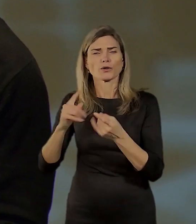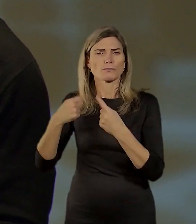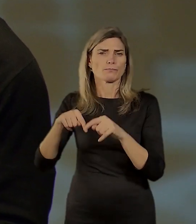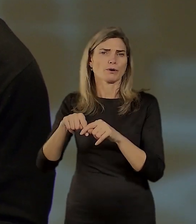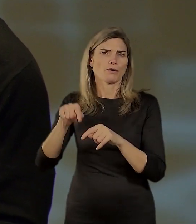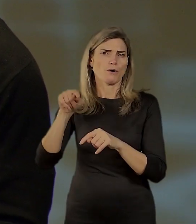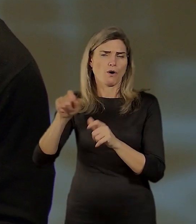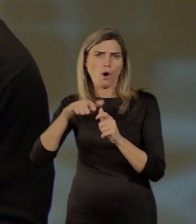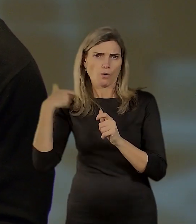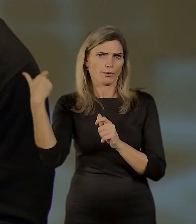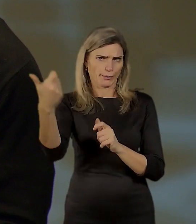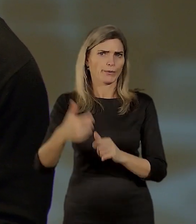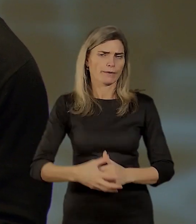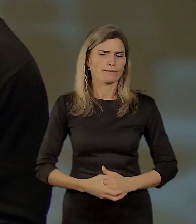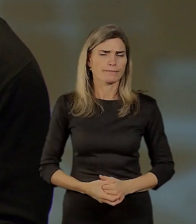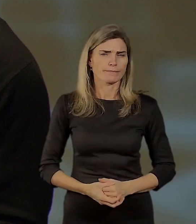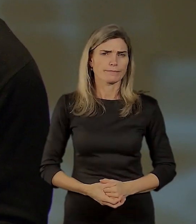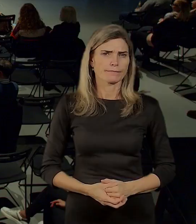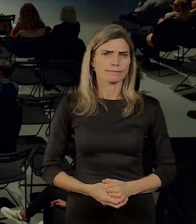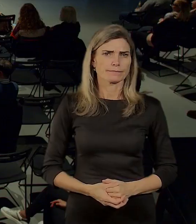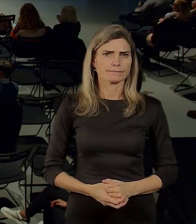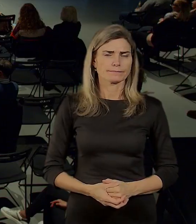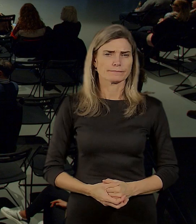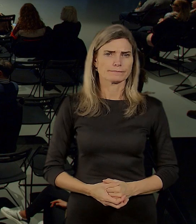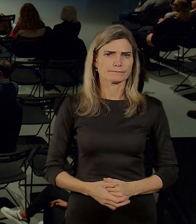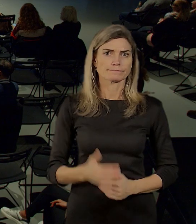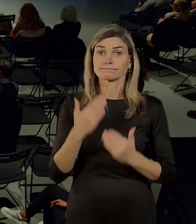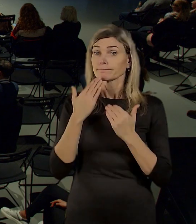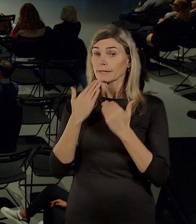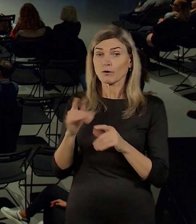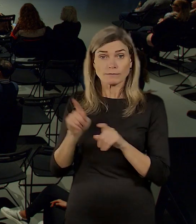a tram line there. So can you possibly comment on that too?